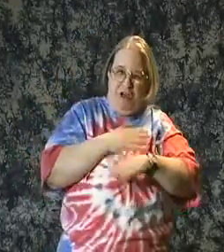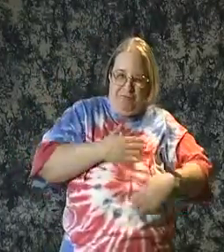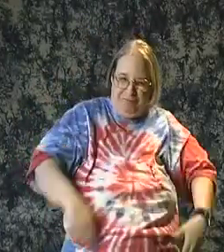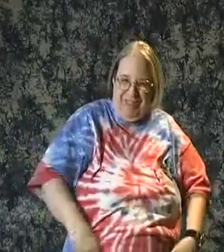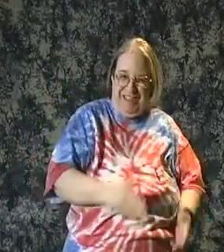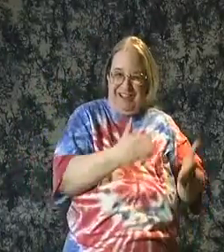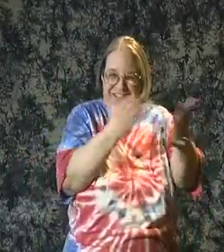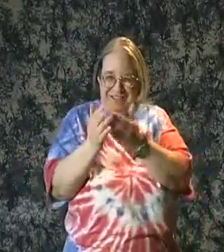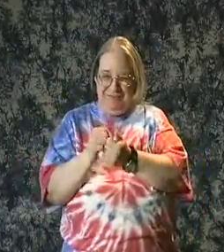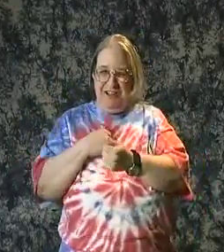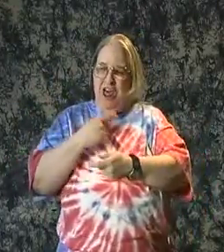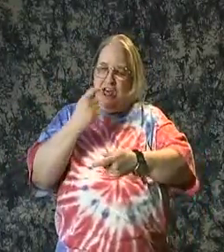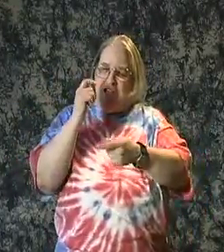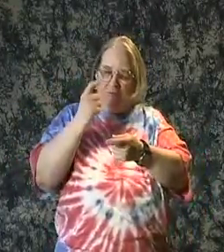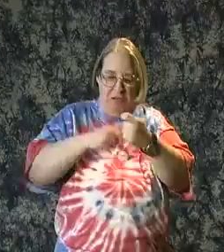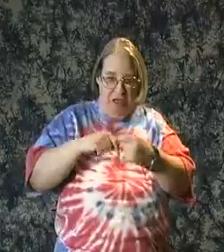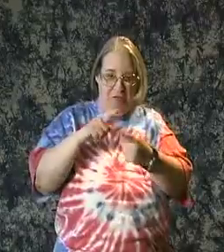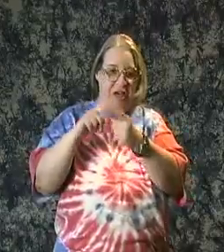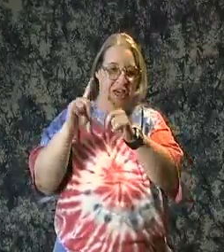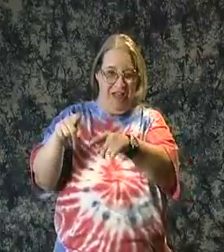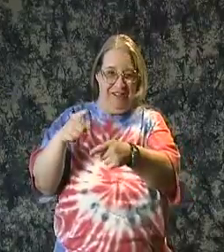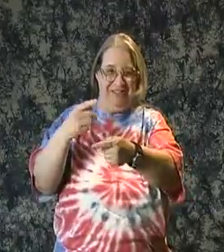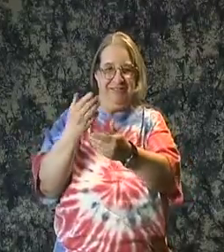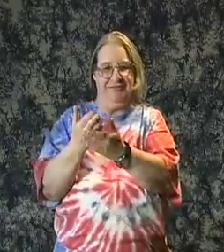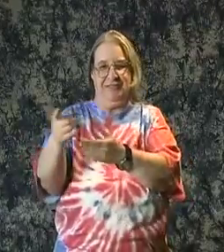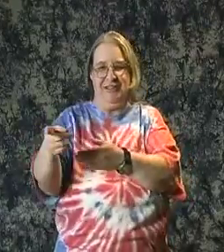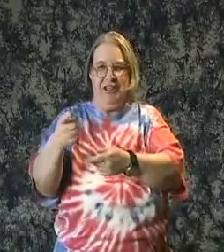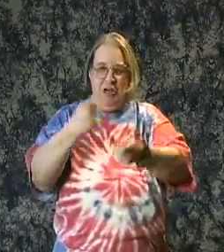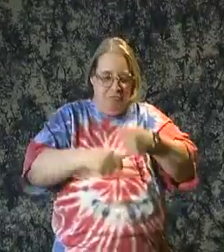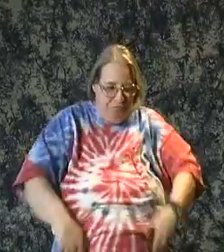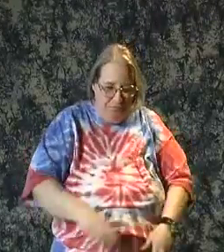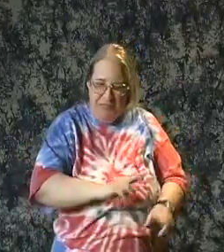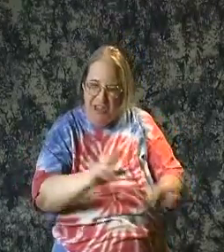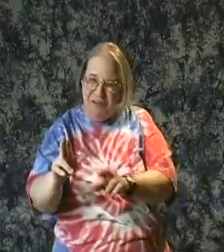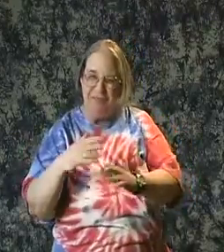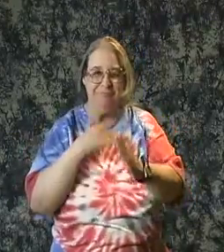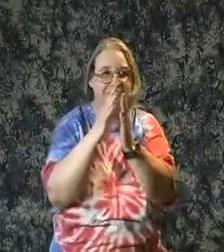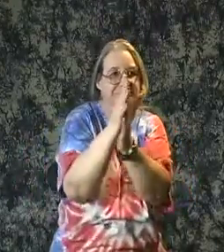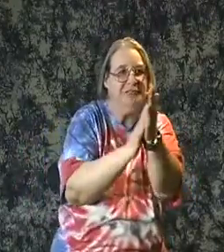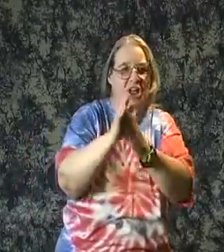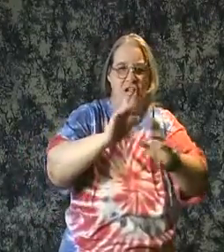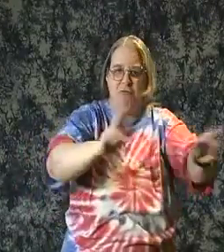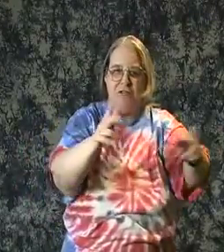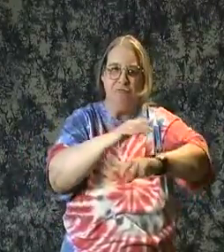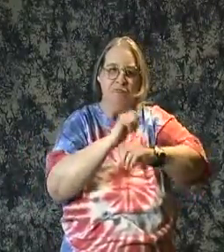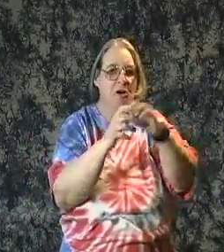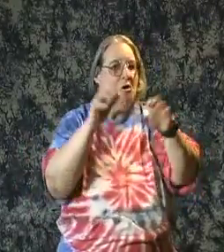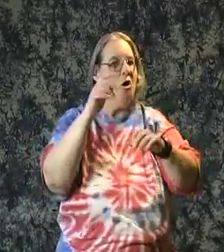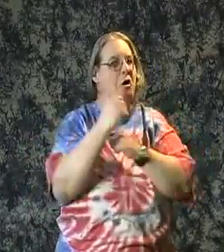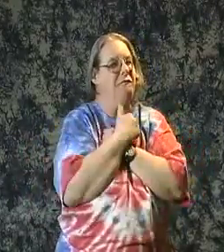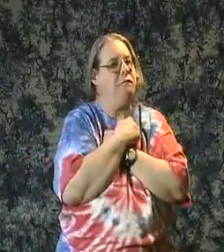every time I go rock climbing.